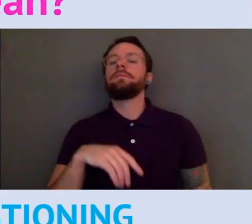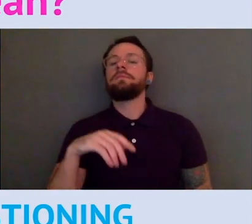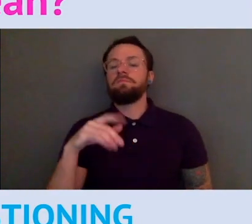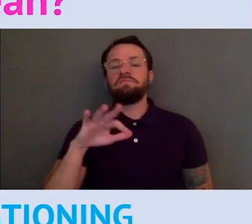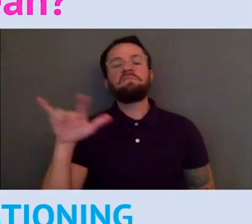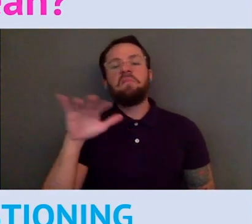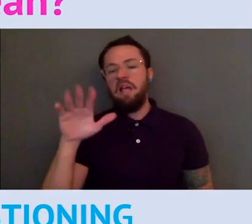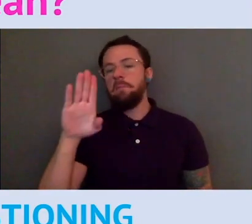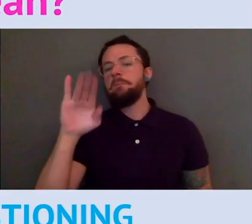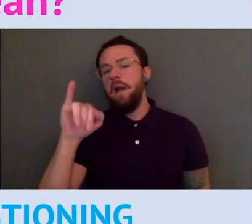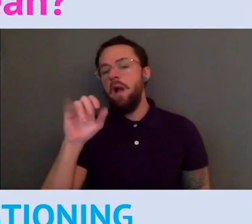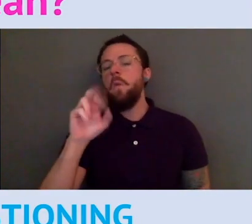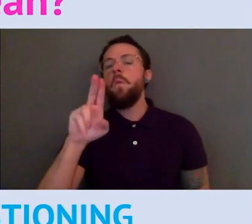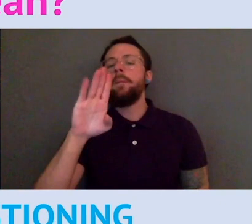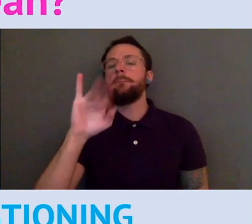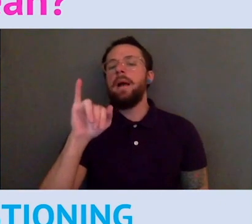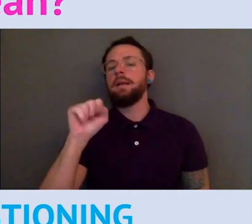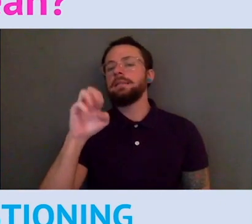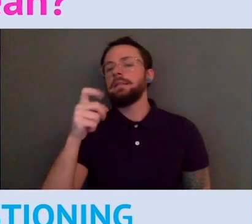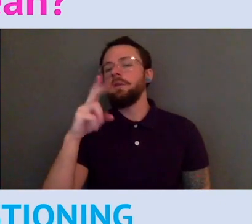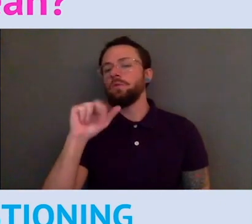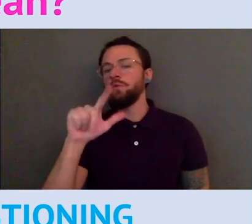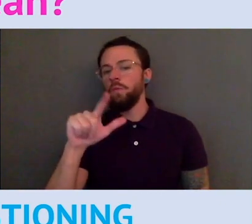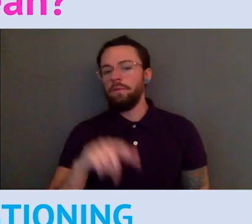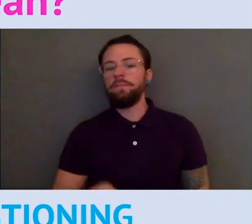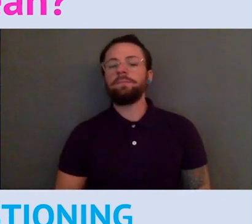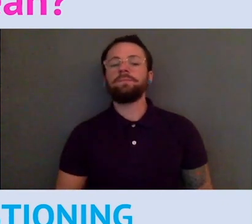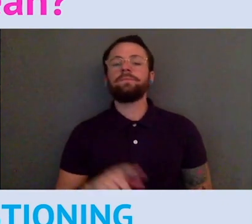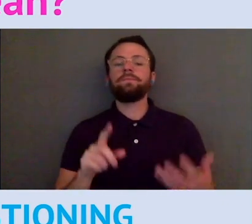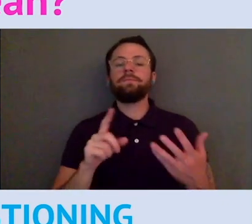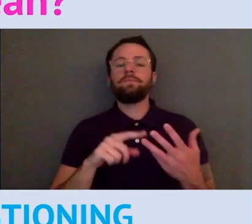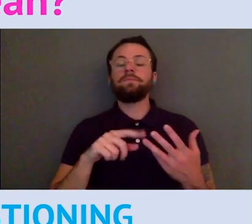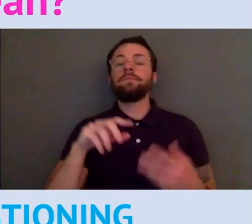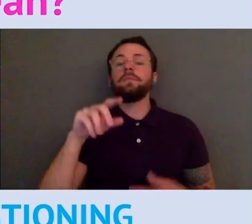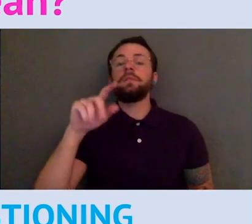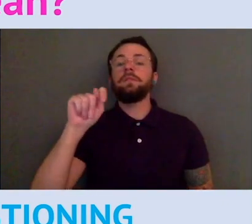B stands for bisexual, you can finger spell bi.